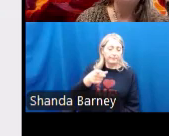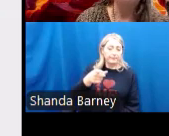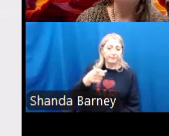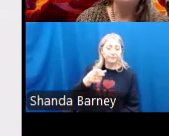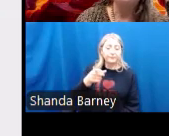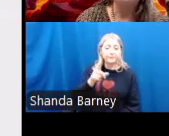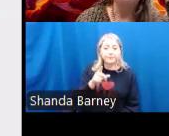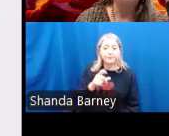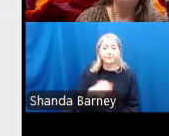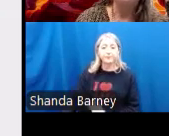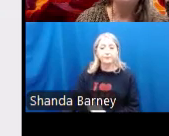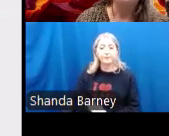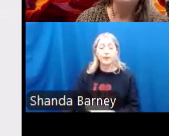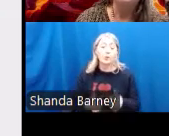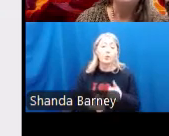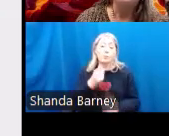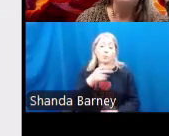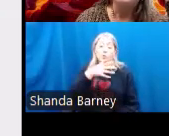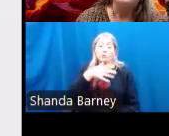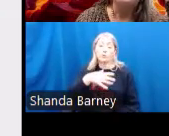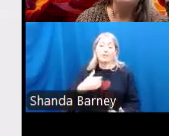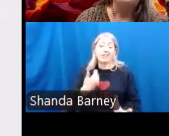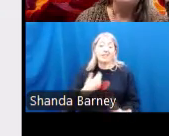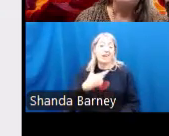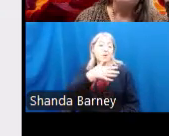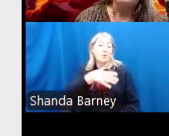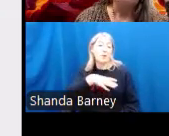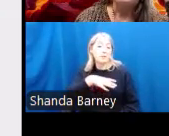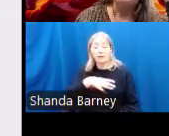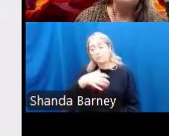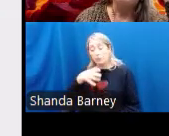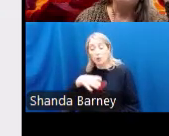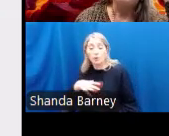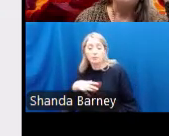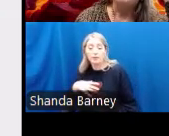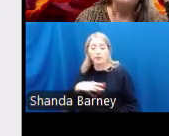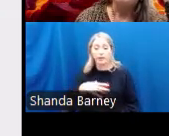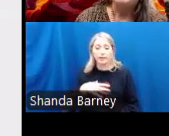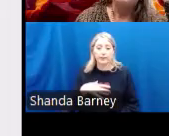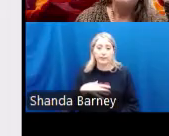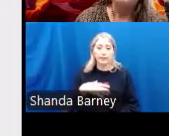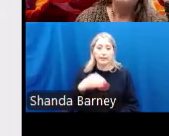and adolescents that I work with is that, by myself, in my world,